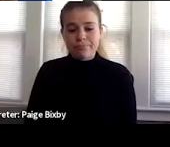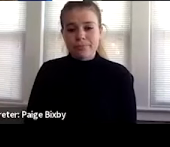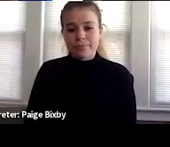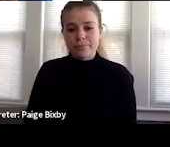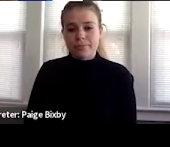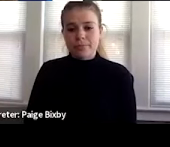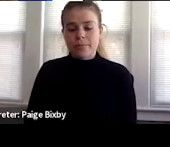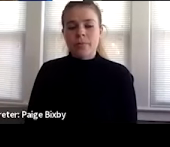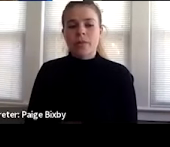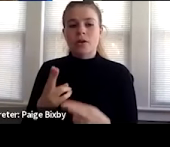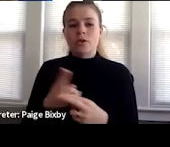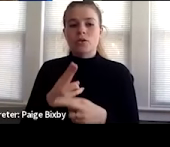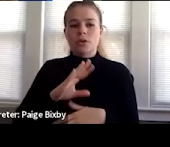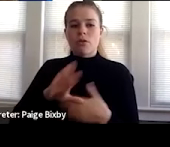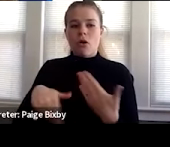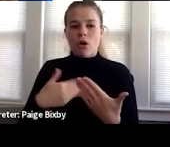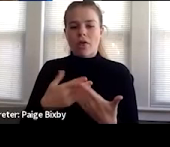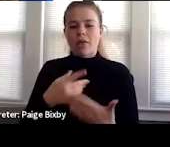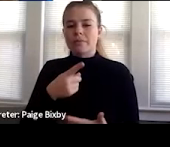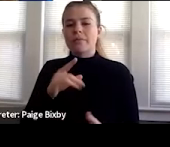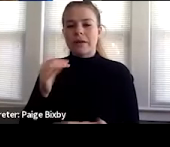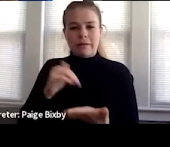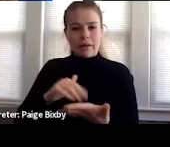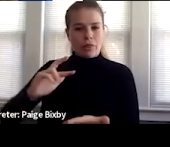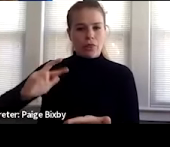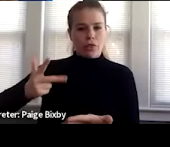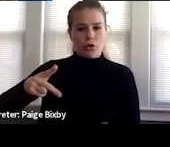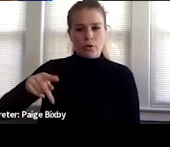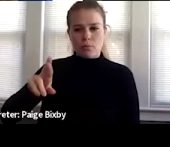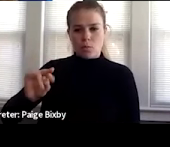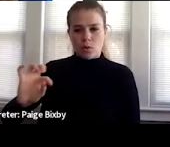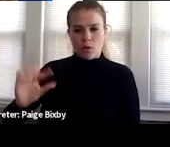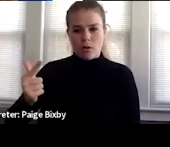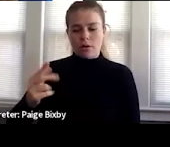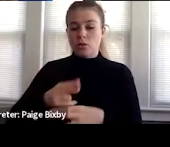Using all, so this is the third prong now. Using all of the information you have.